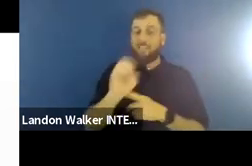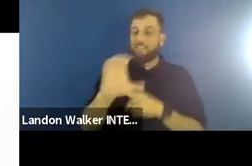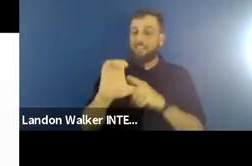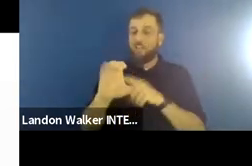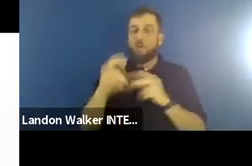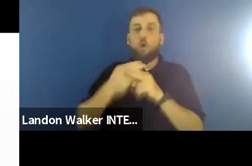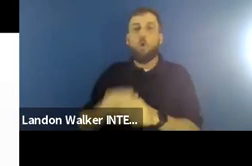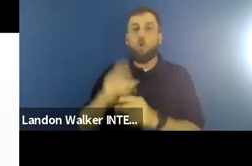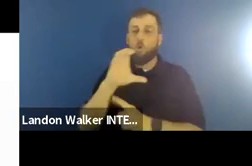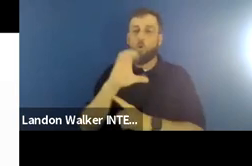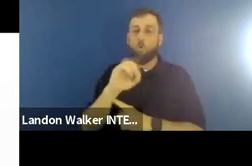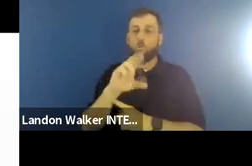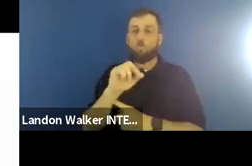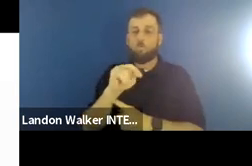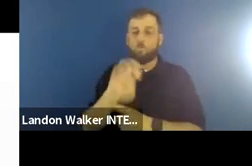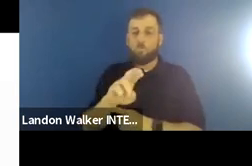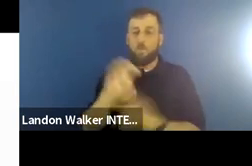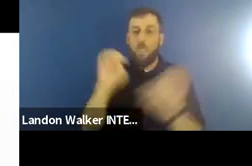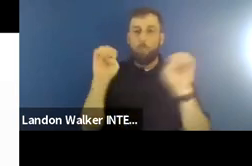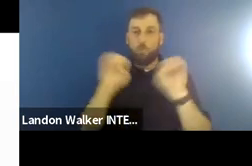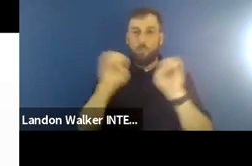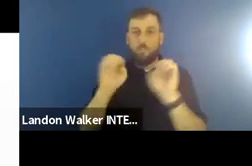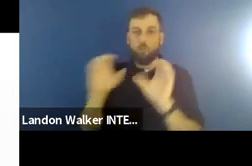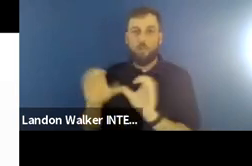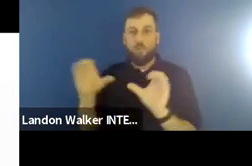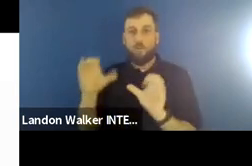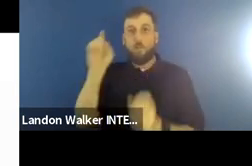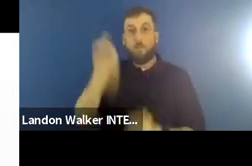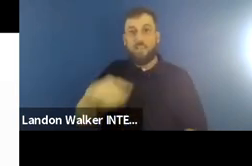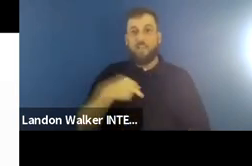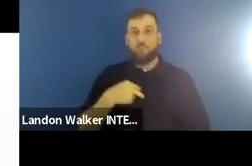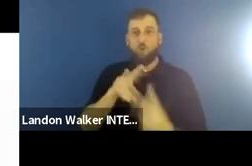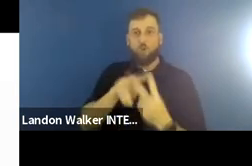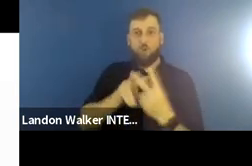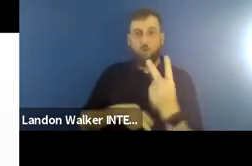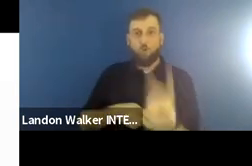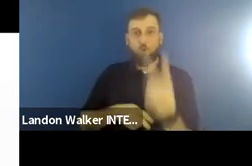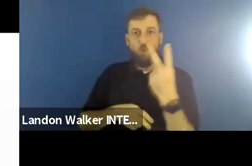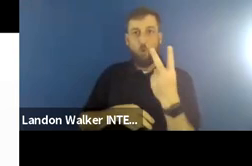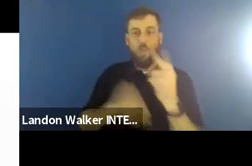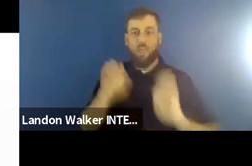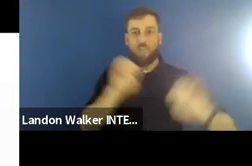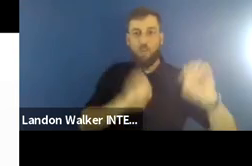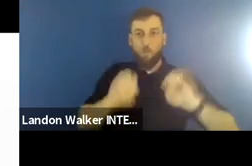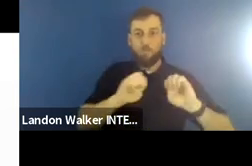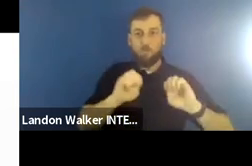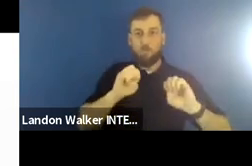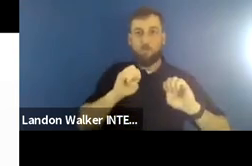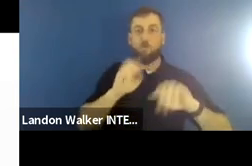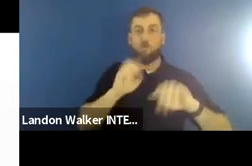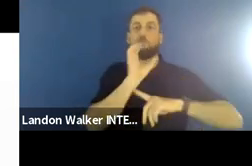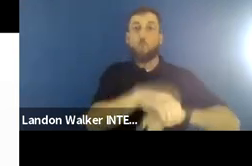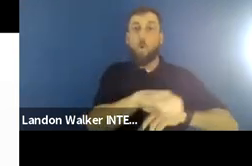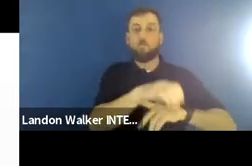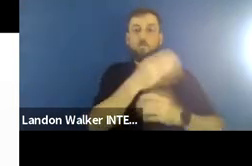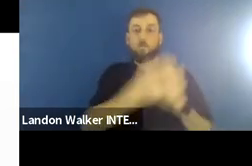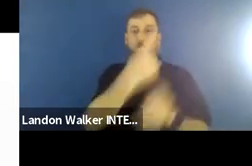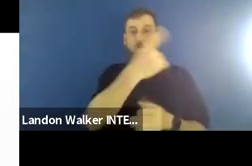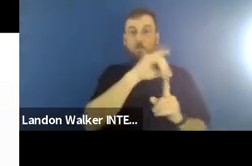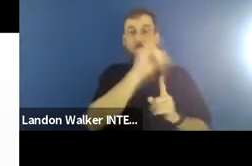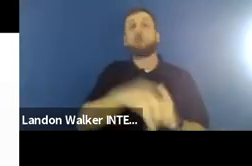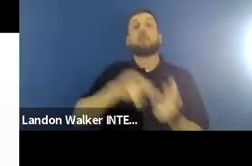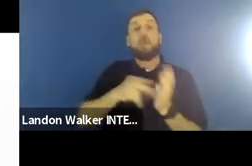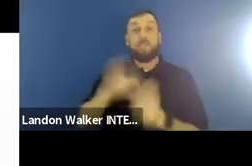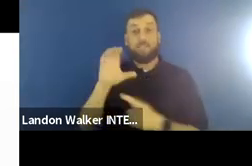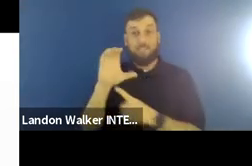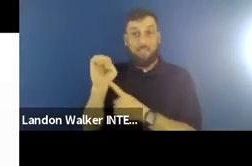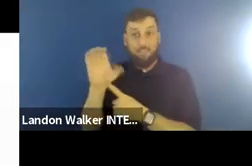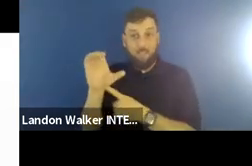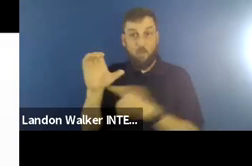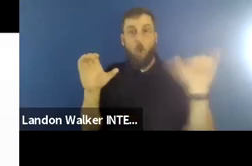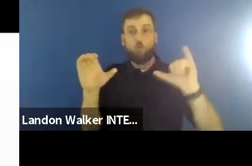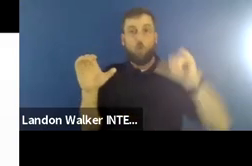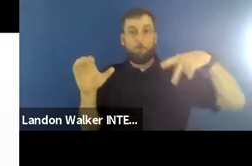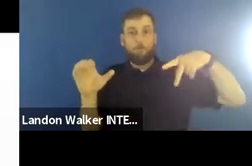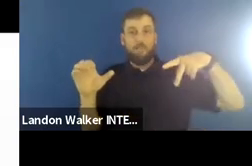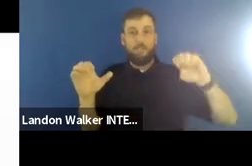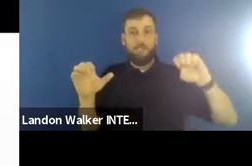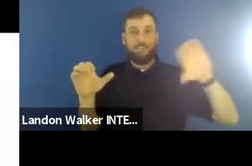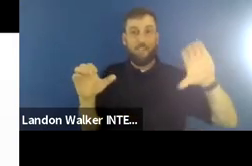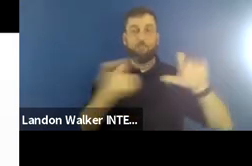So, you have to have two forms of two evaluations in order for somebody to be held in voluntarily so you have to have a cc from the coroner's office and you also have to have a PC from the physician.